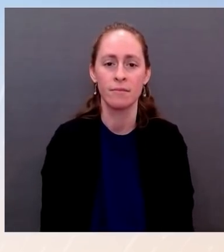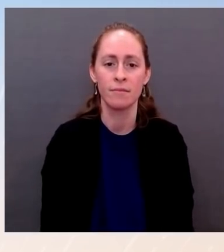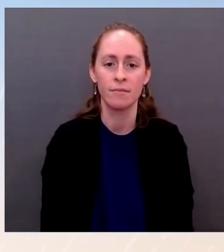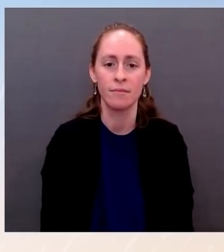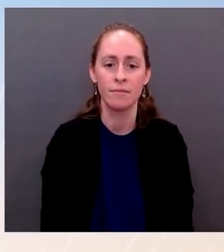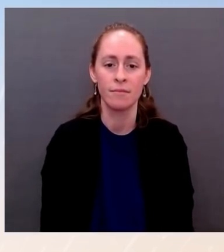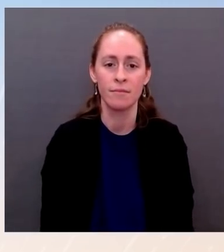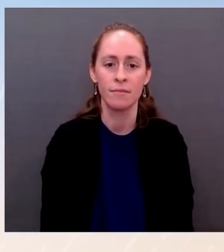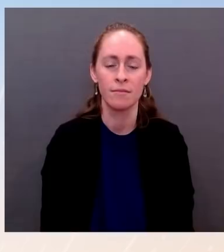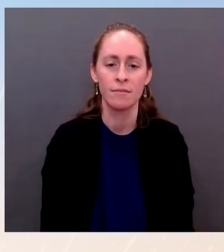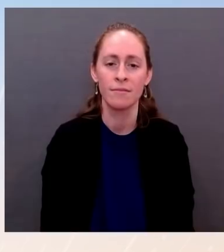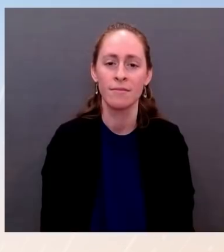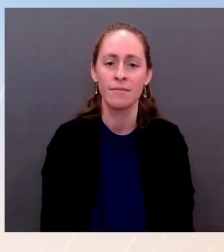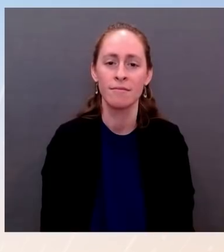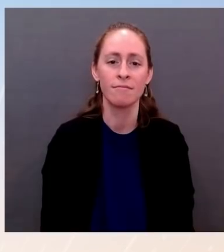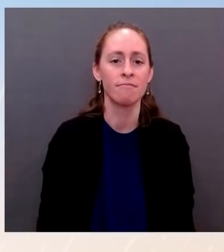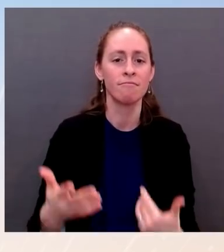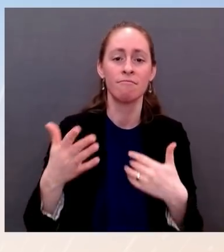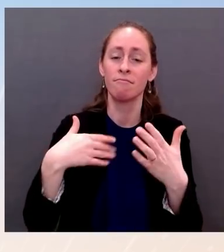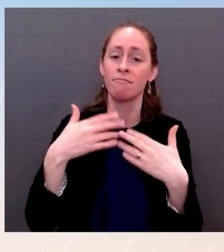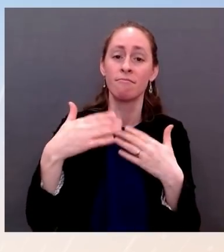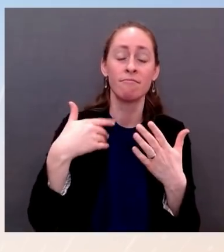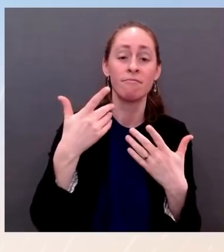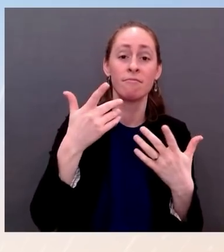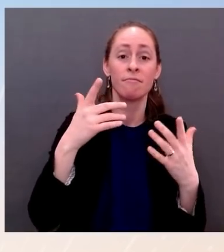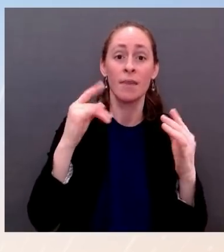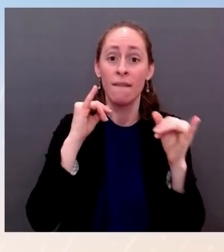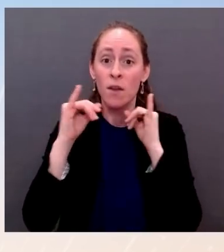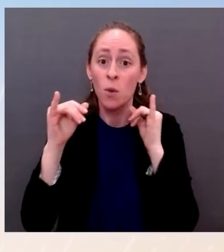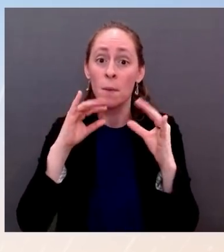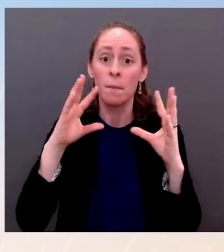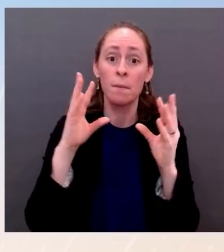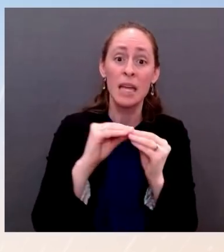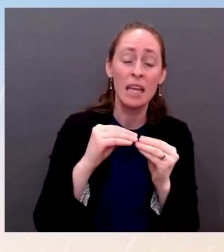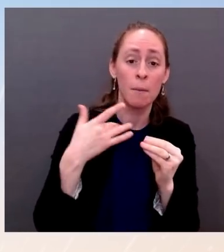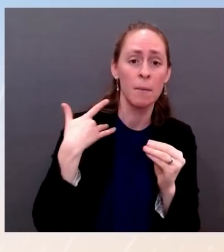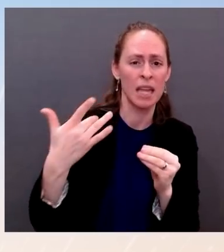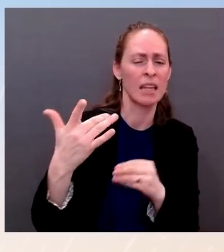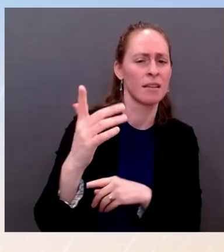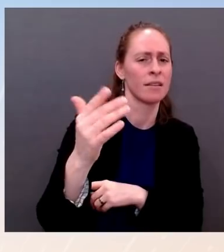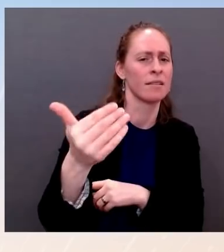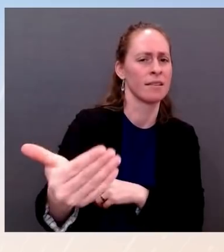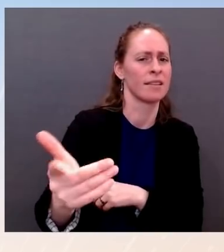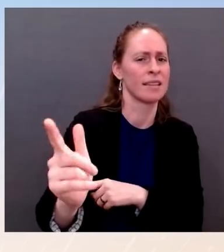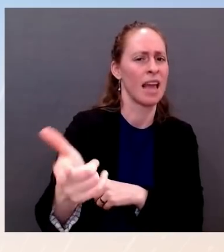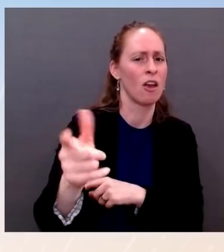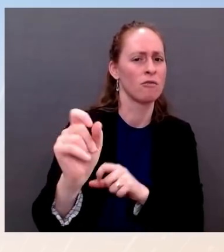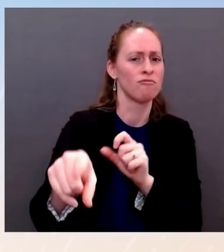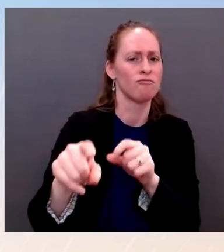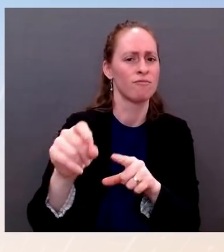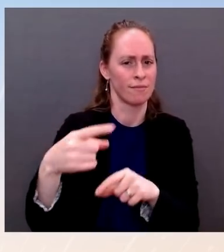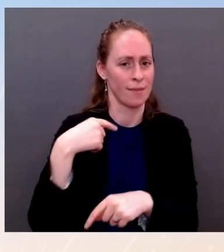And in terms of a specific number, I'm just not going to get into that level of detail. The Press: And then one more question -- I'm asking for a colleague --